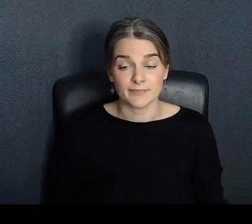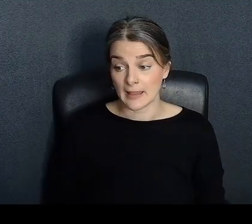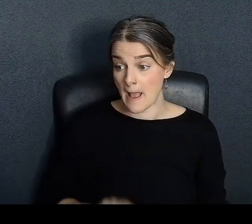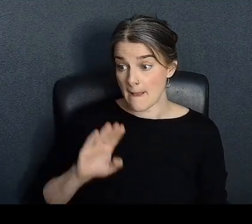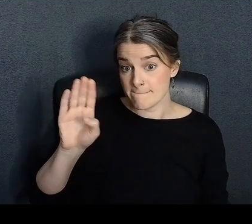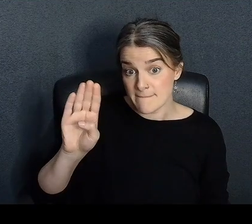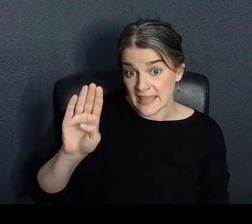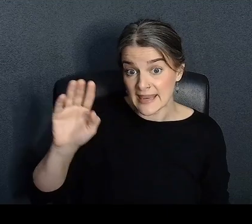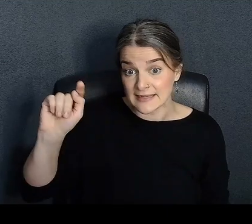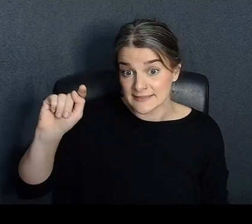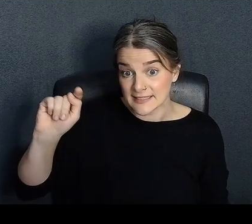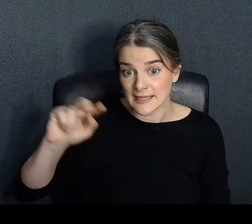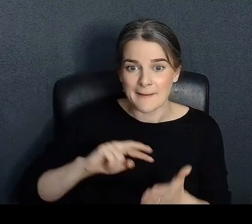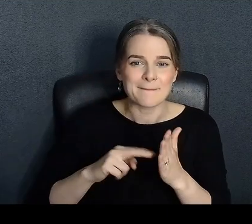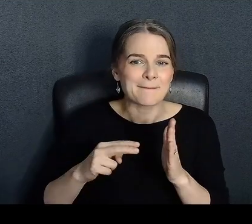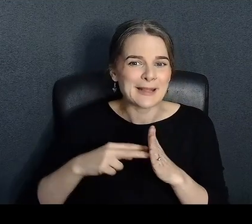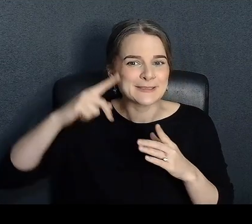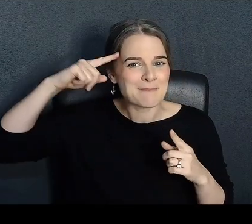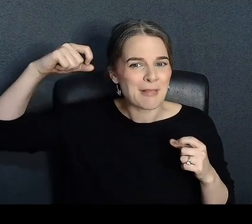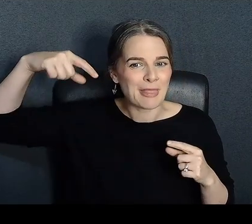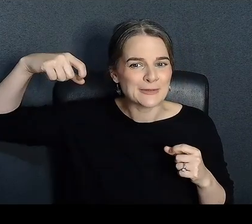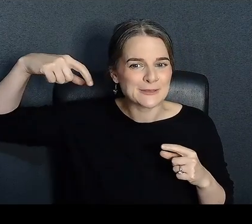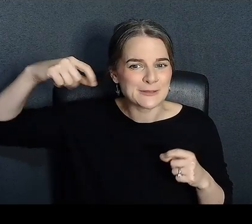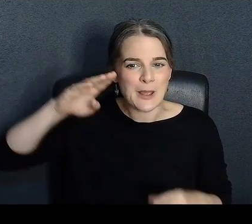means you can Bluetooth up to two, either a cell